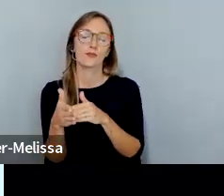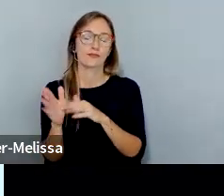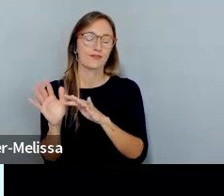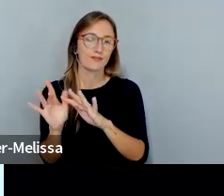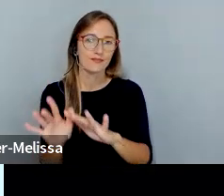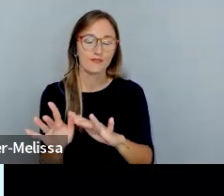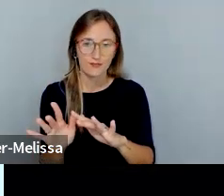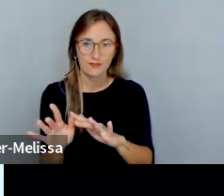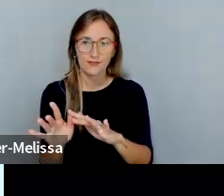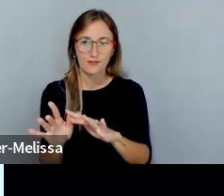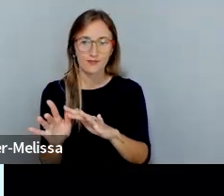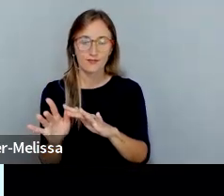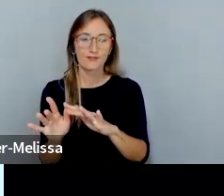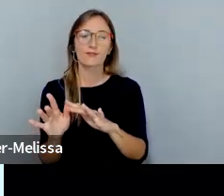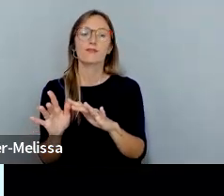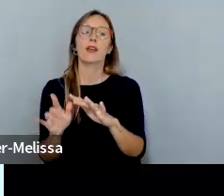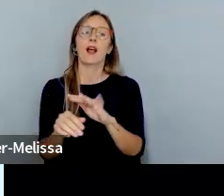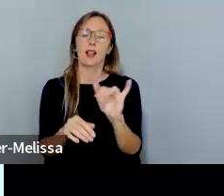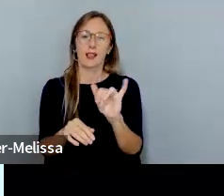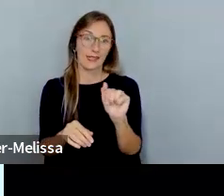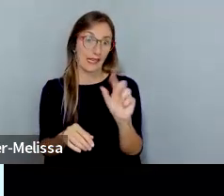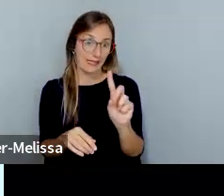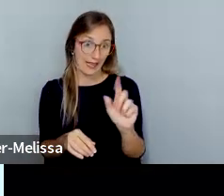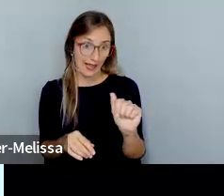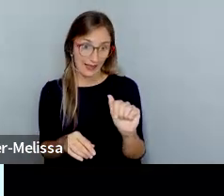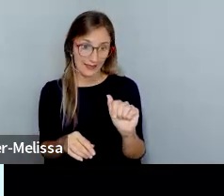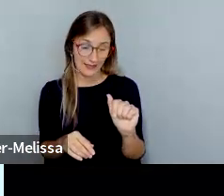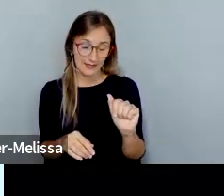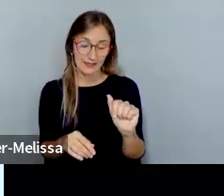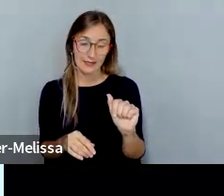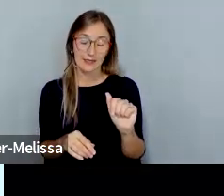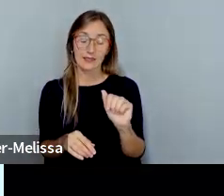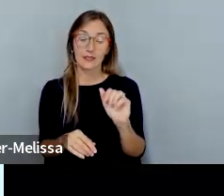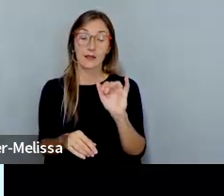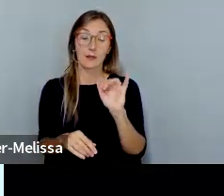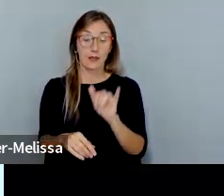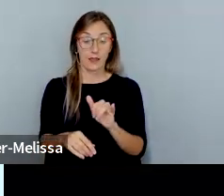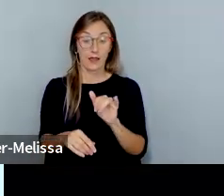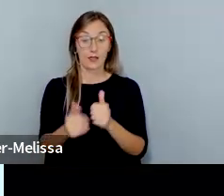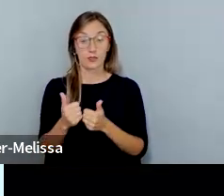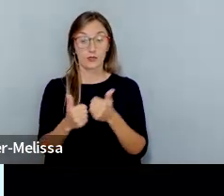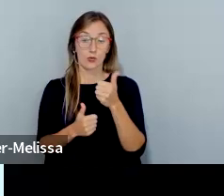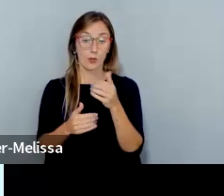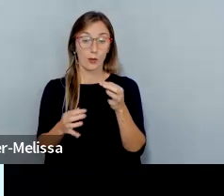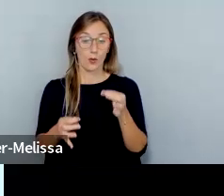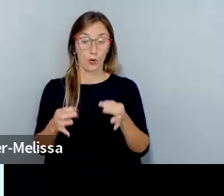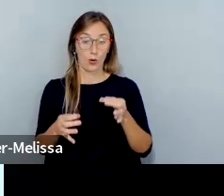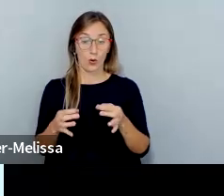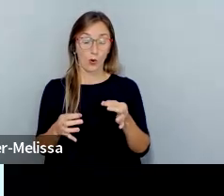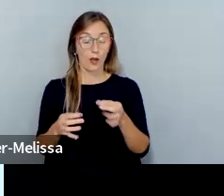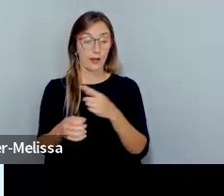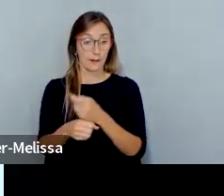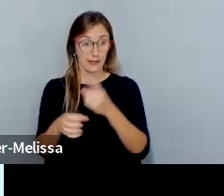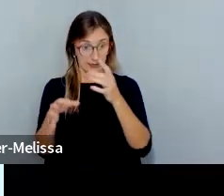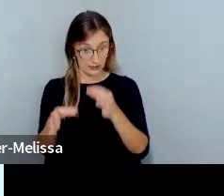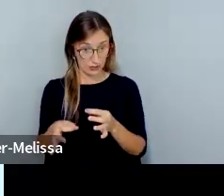politicians. Some of the rest of it is filing lawsuits against things